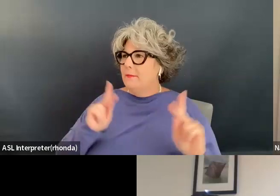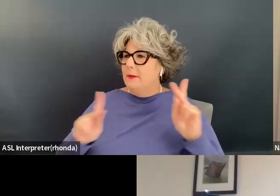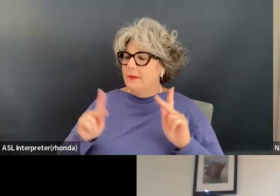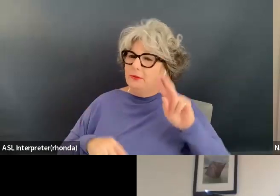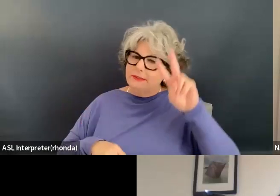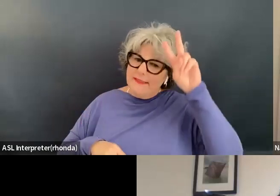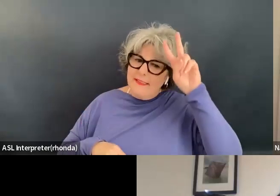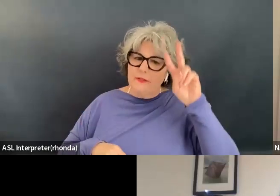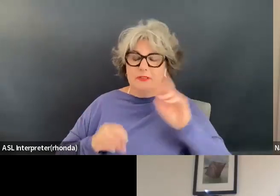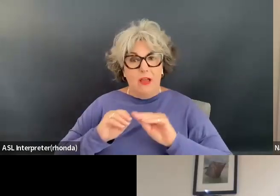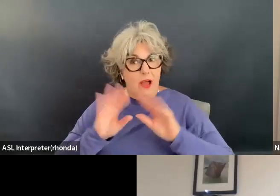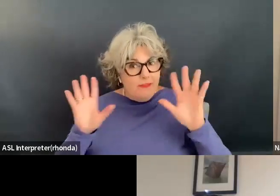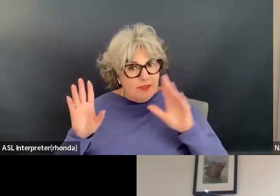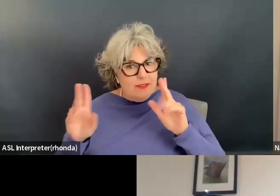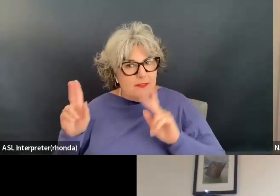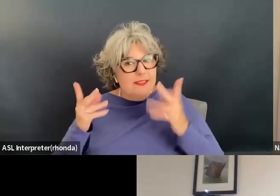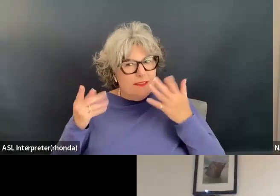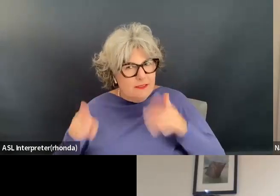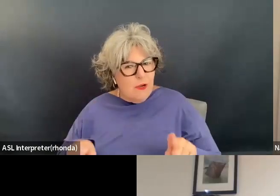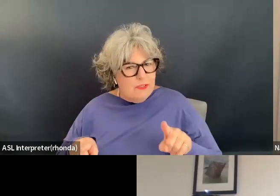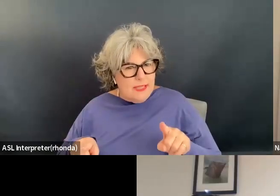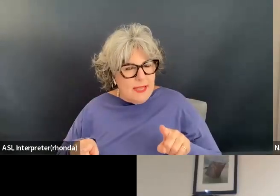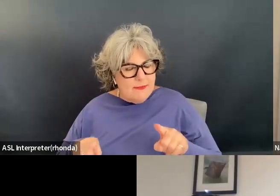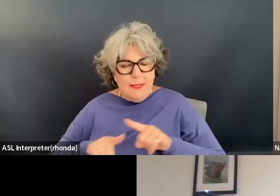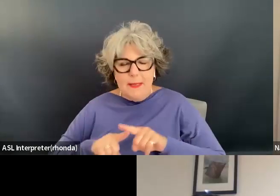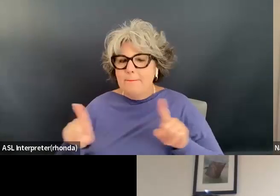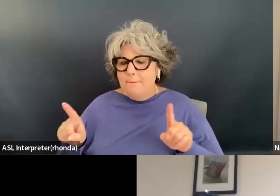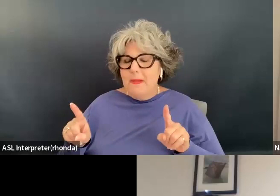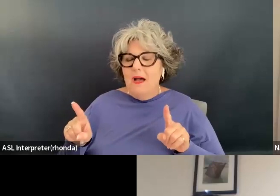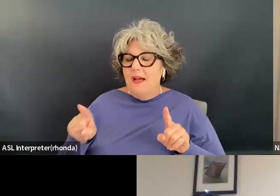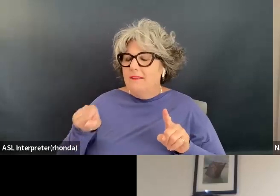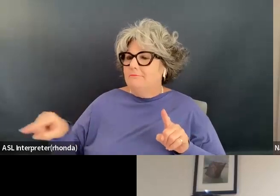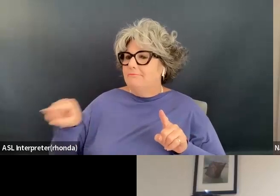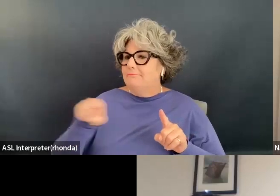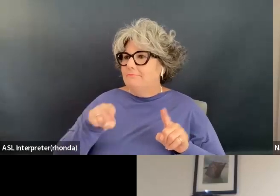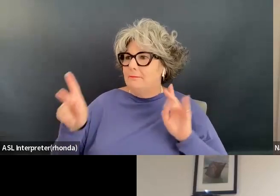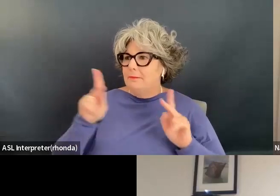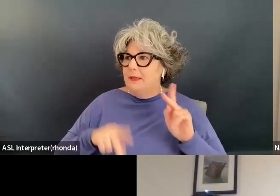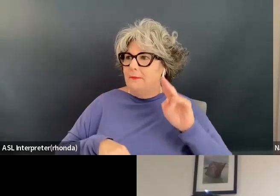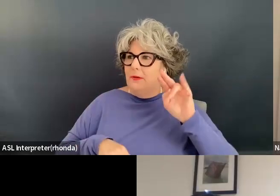I mean obviously they know that this exists. Right. But the fact that they've been trying to censor it,